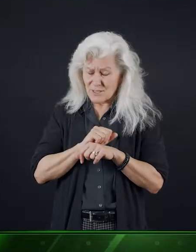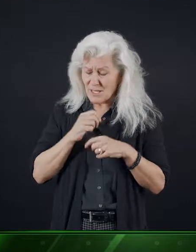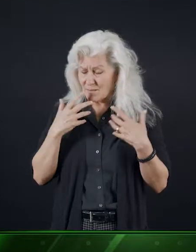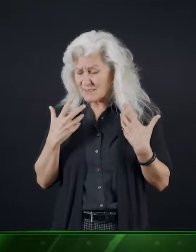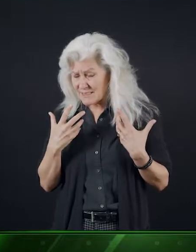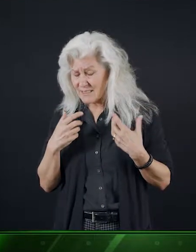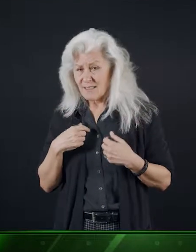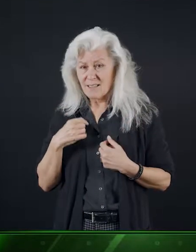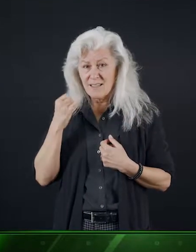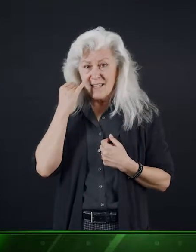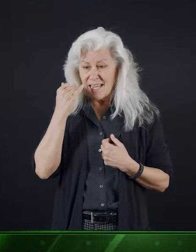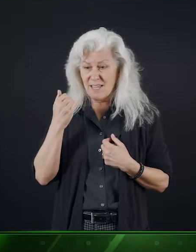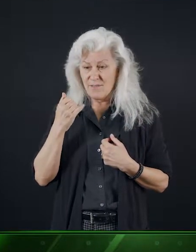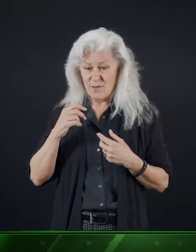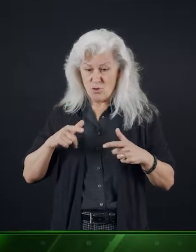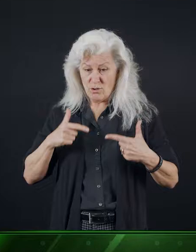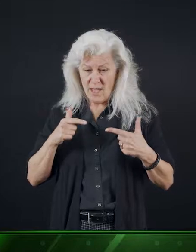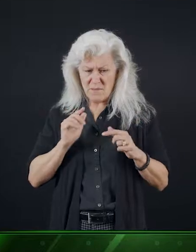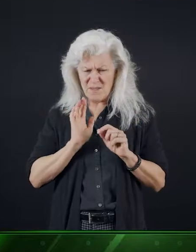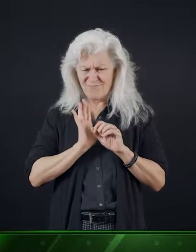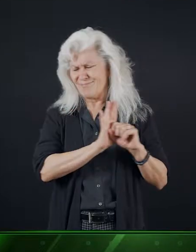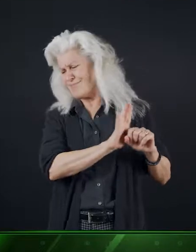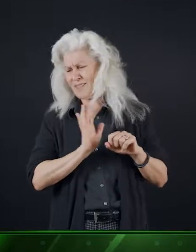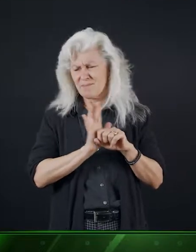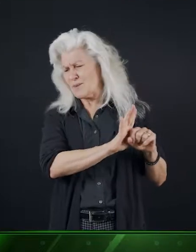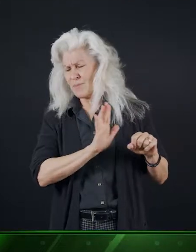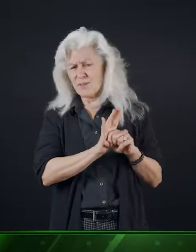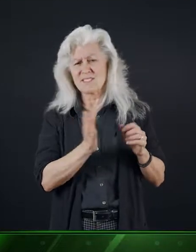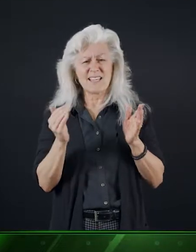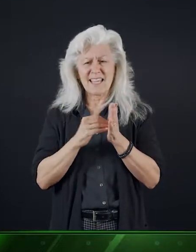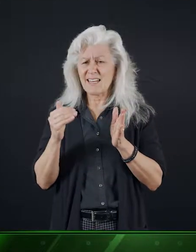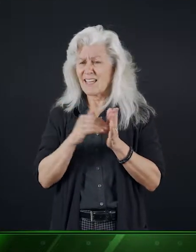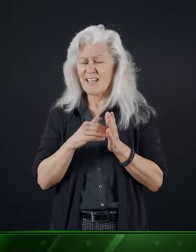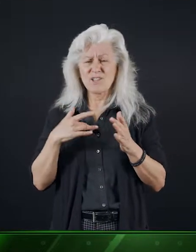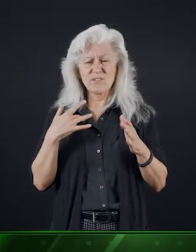When you've been pushed back again and again and again, it wears you down.